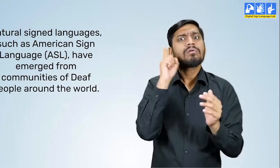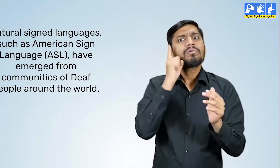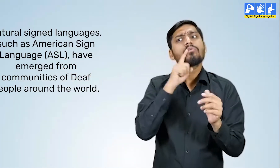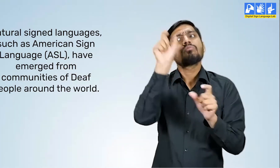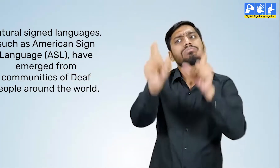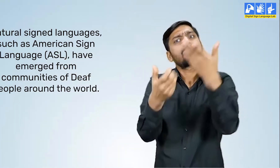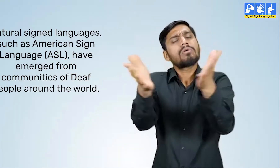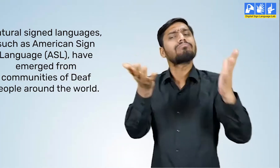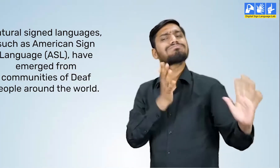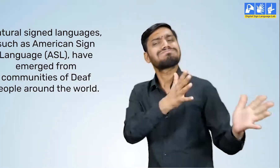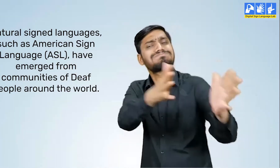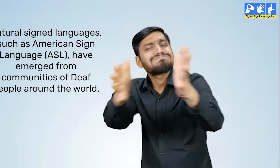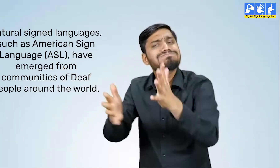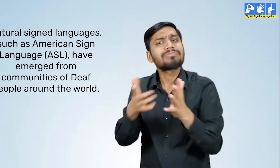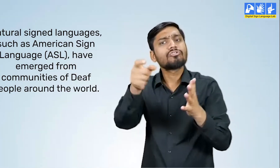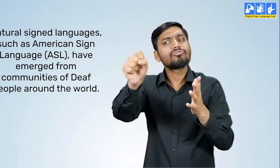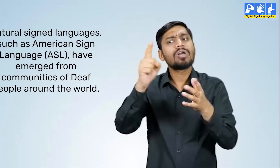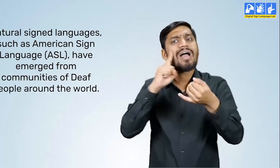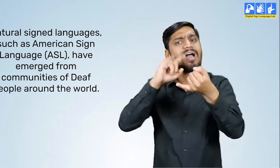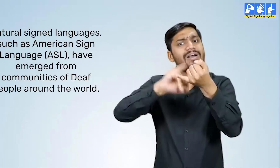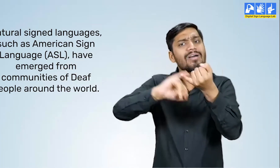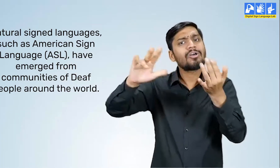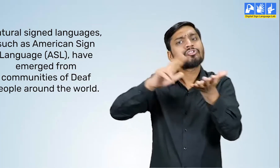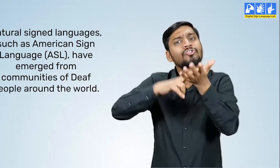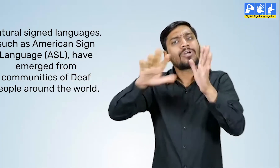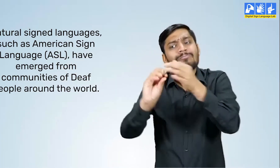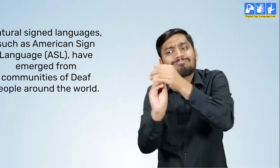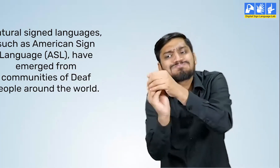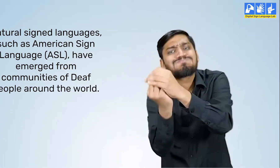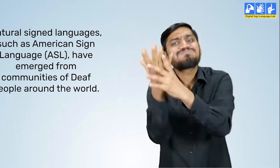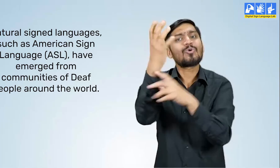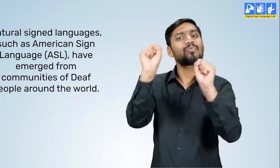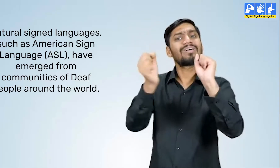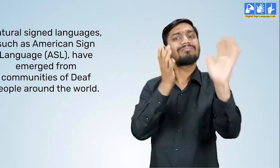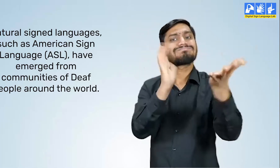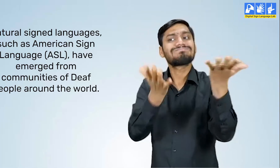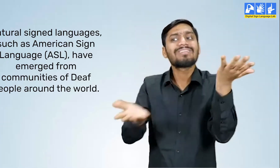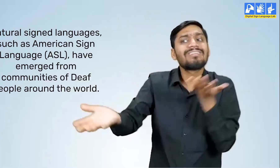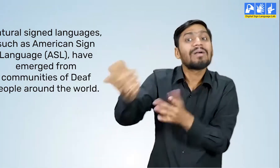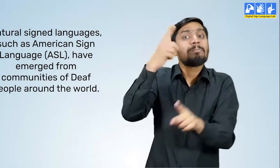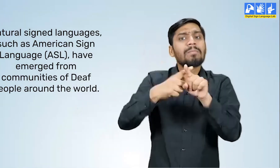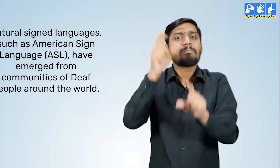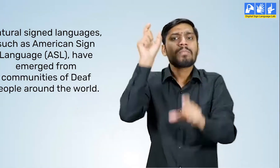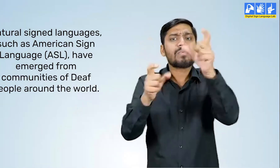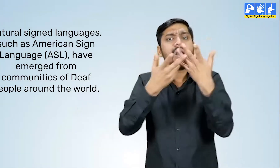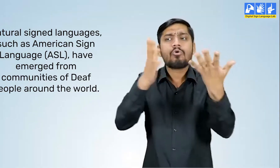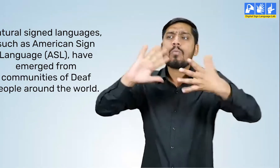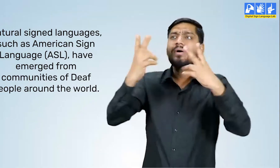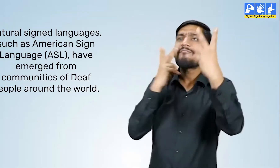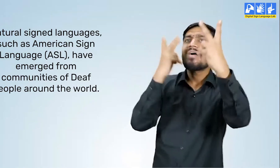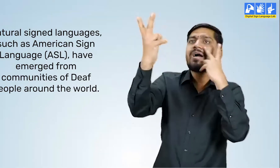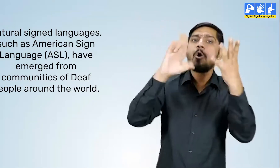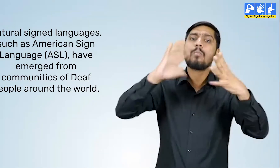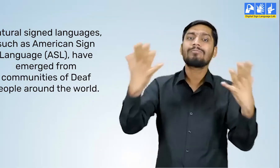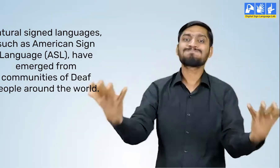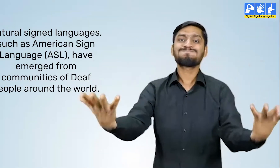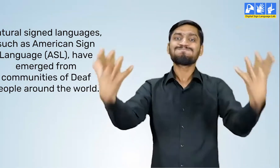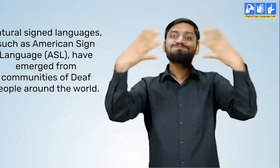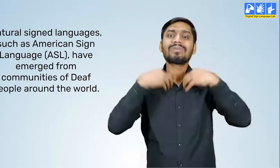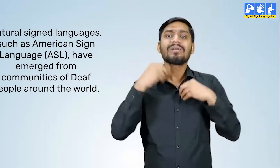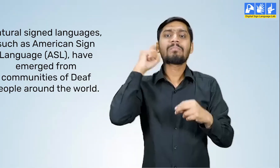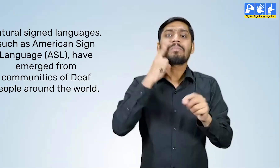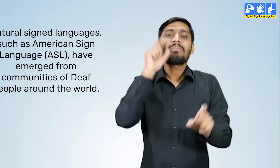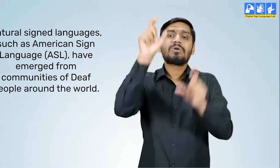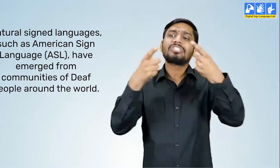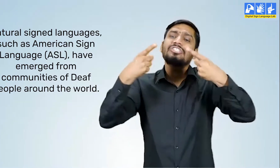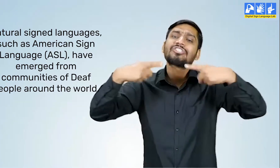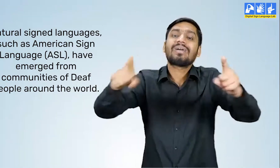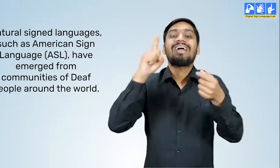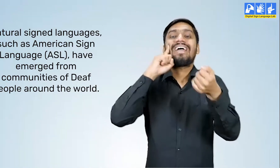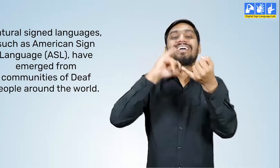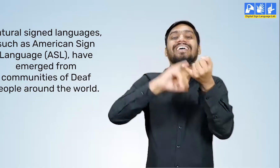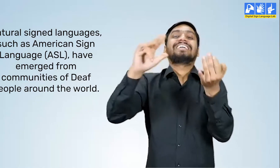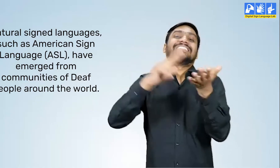because it is used by Deaf people and it is their language so it is naturally derived from them.